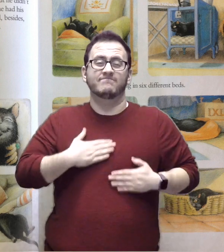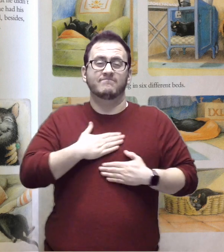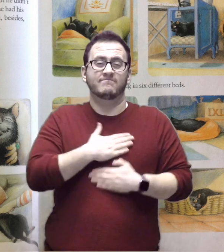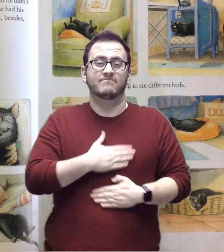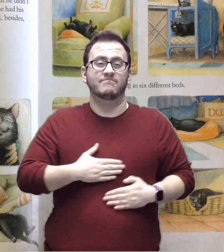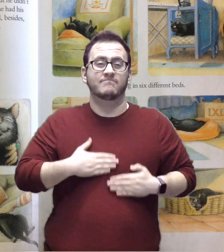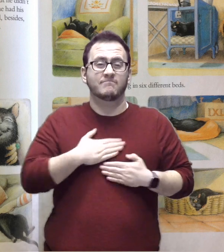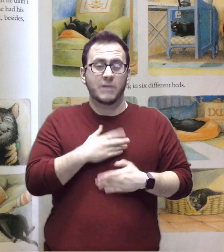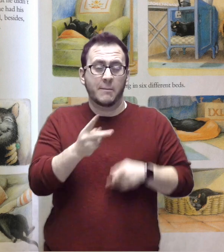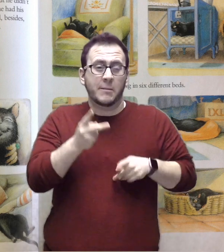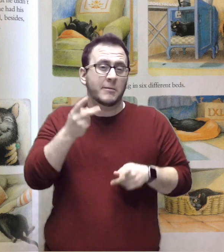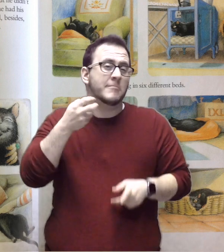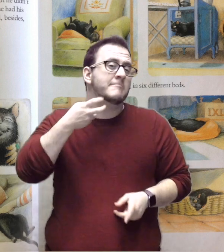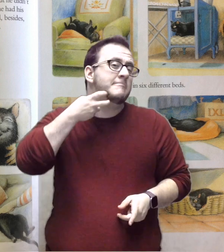six different beds.